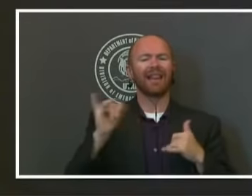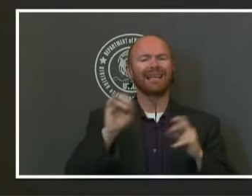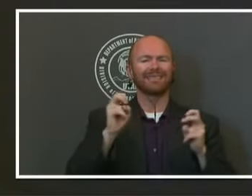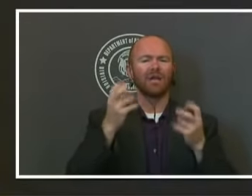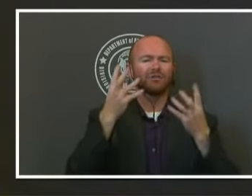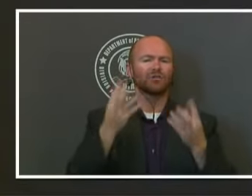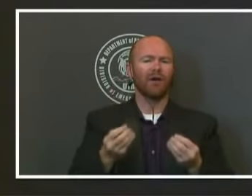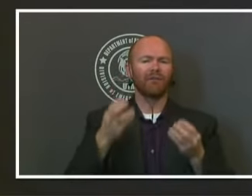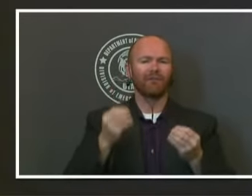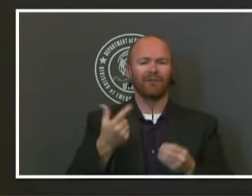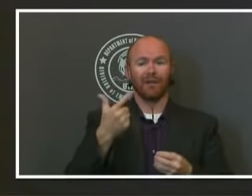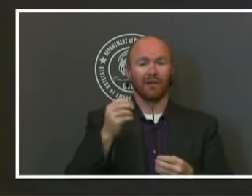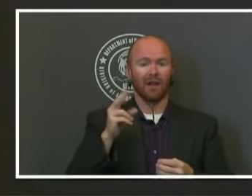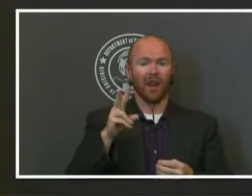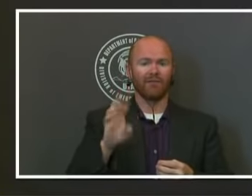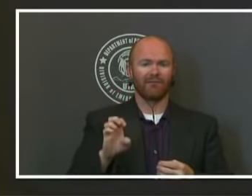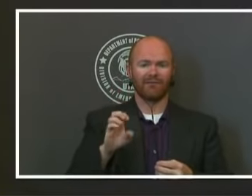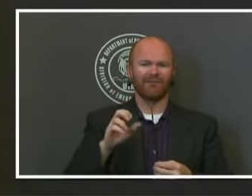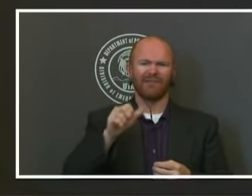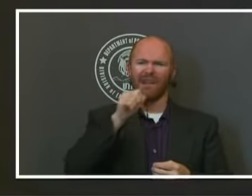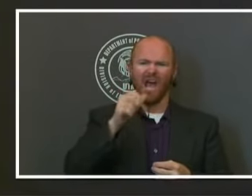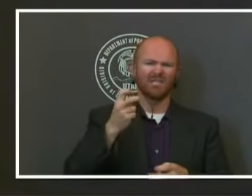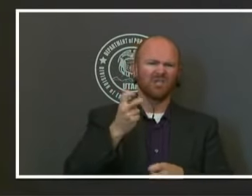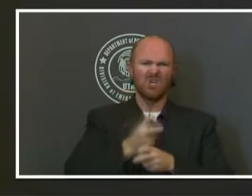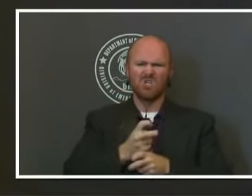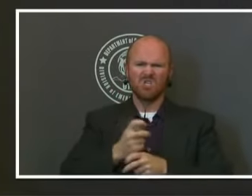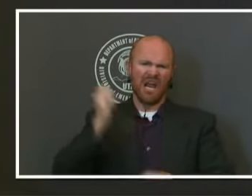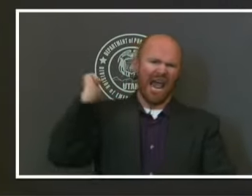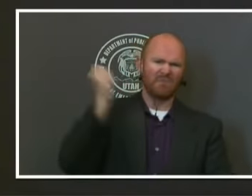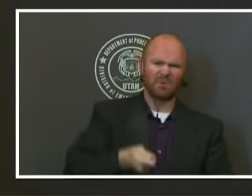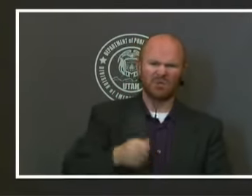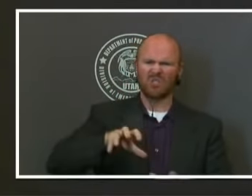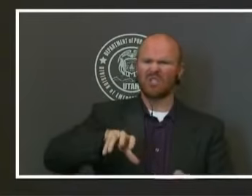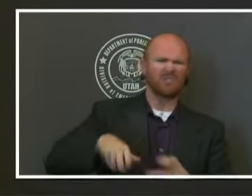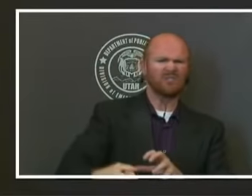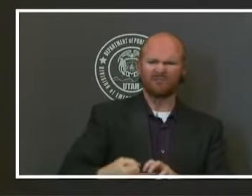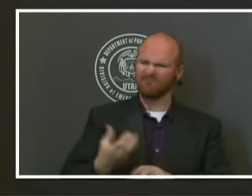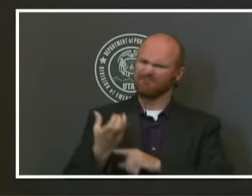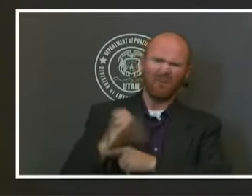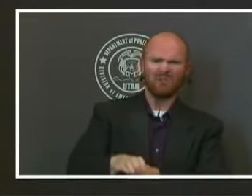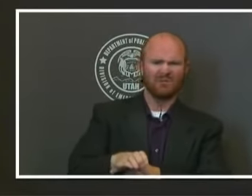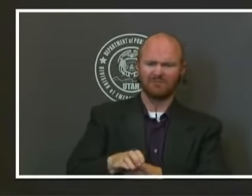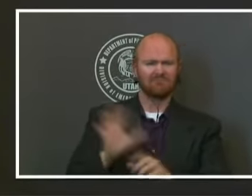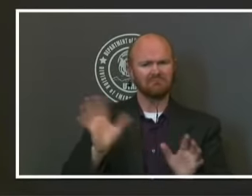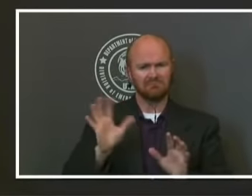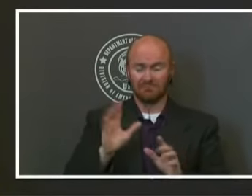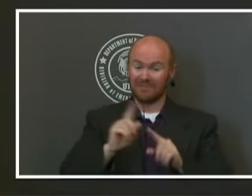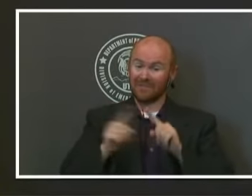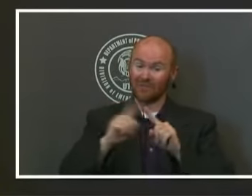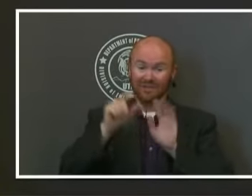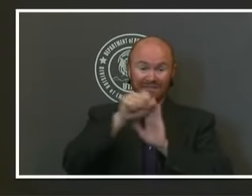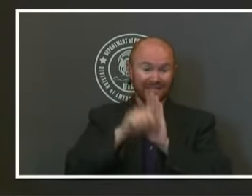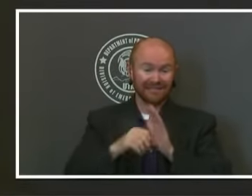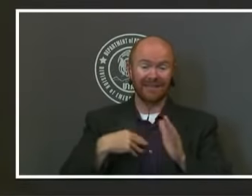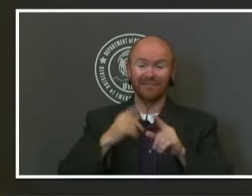as opposed to a you know a hard hammer type approach different